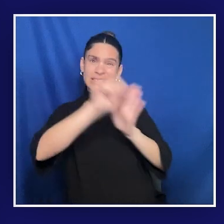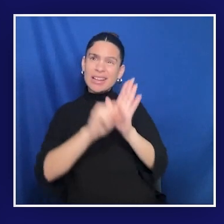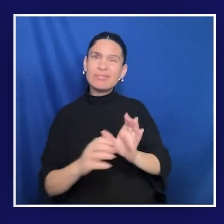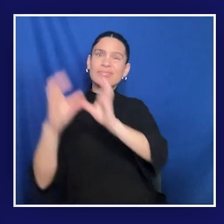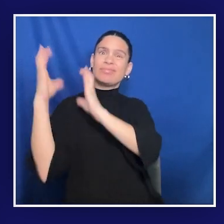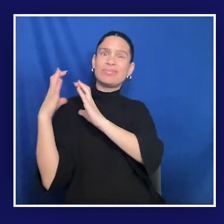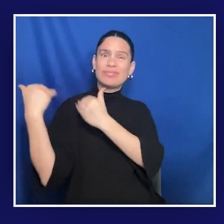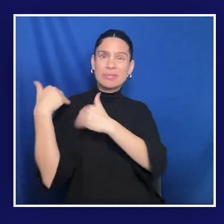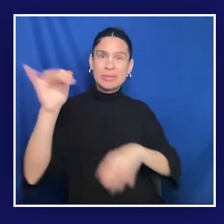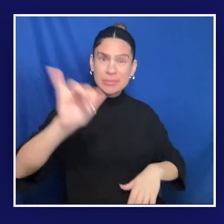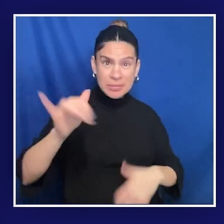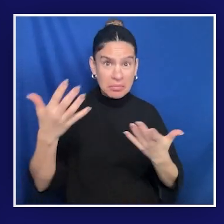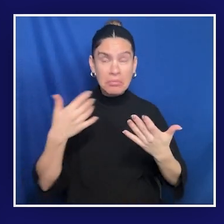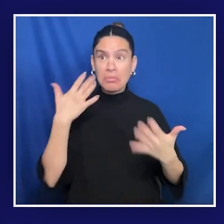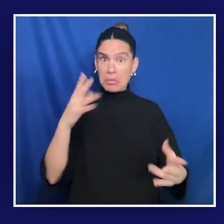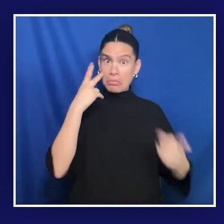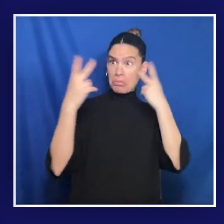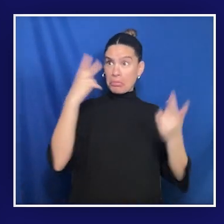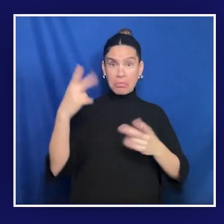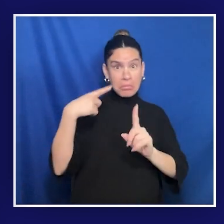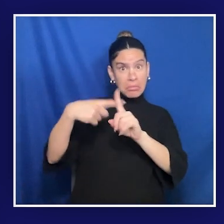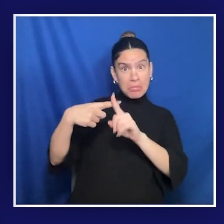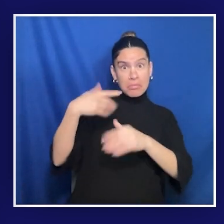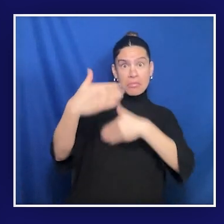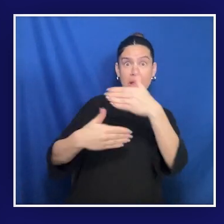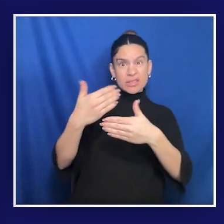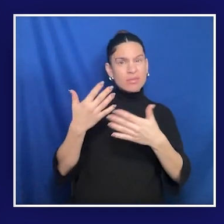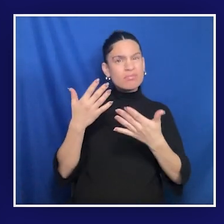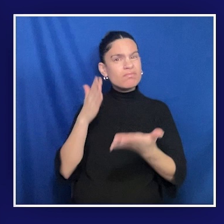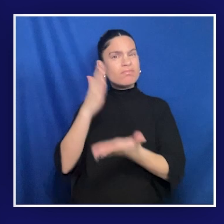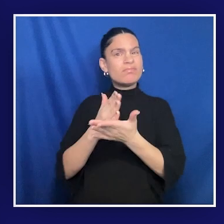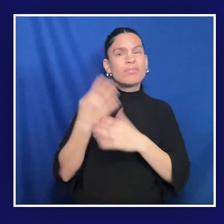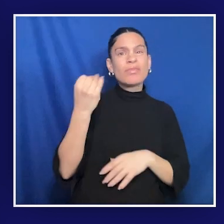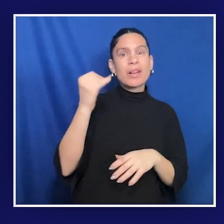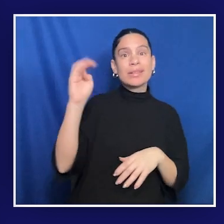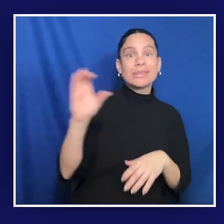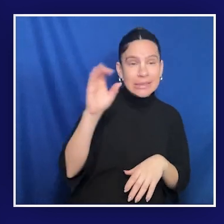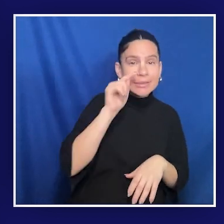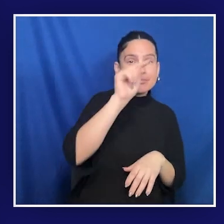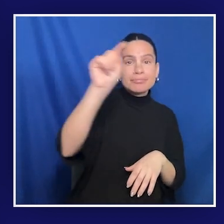The states also have a huge responsibility, as we have seen a lot of the really good progress